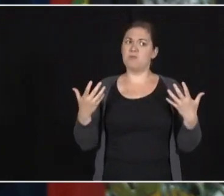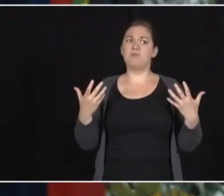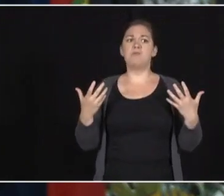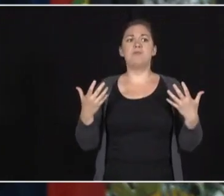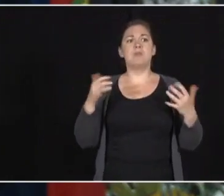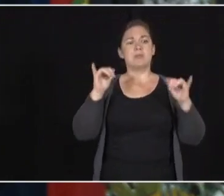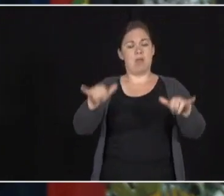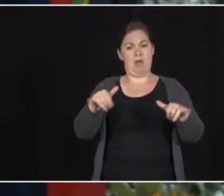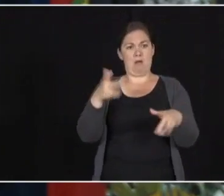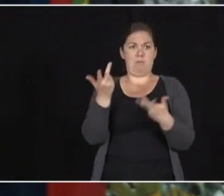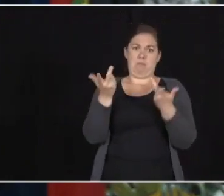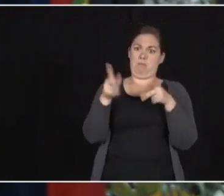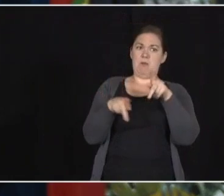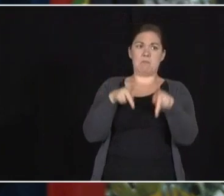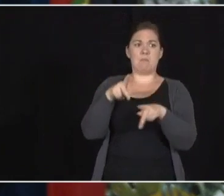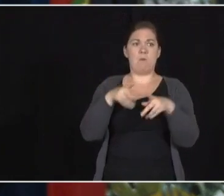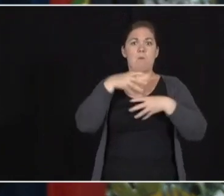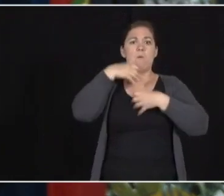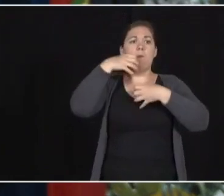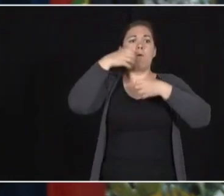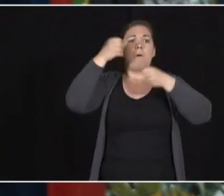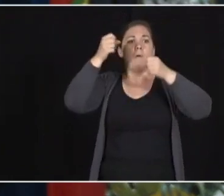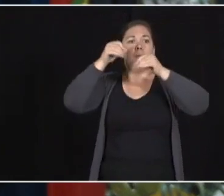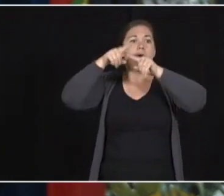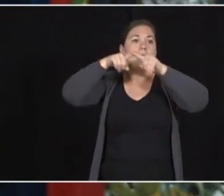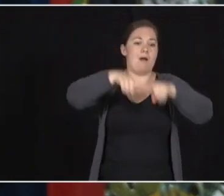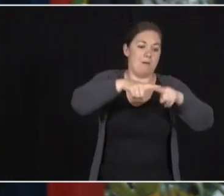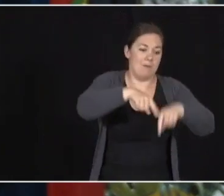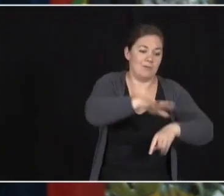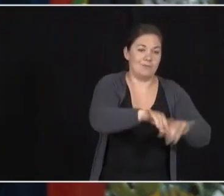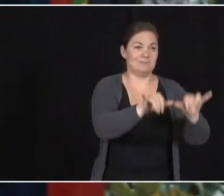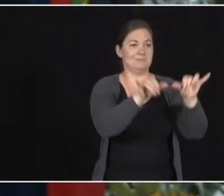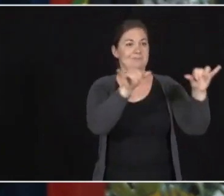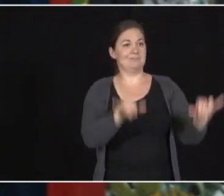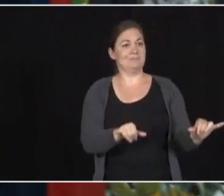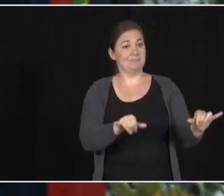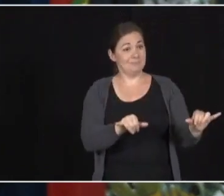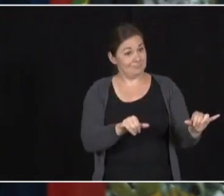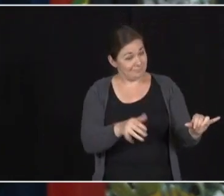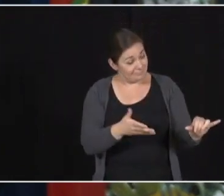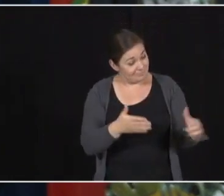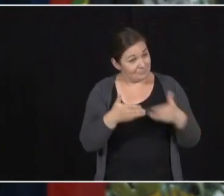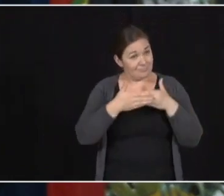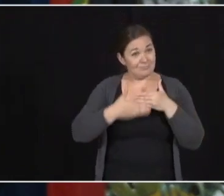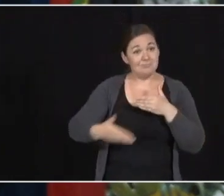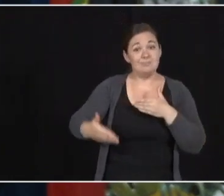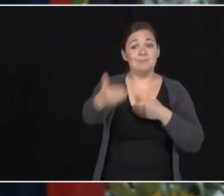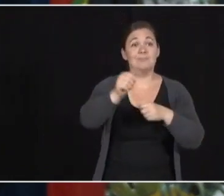That is going to be an issue as we go forward. That old age dependency ratio is going to be a factor in coming out of COVID-19. Our staffing is going to be a factor.